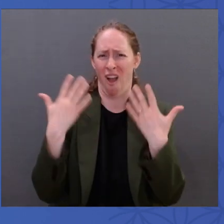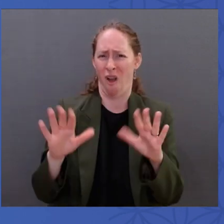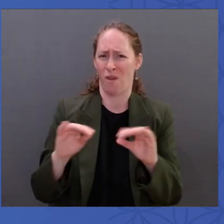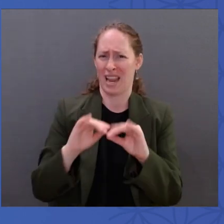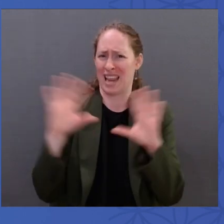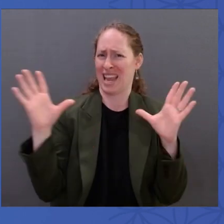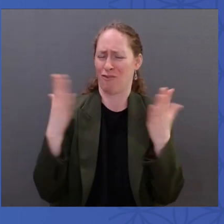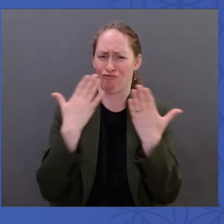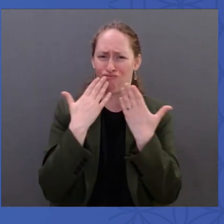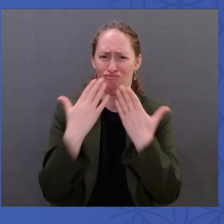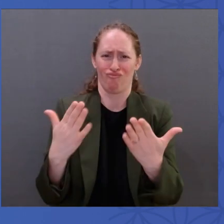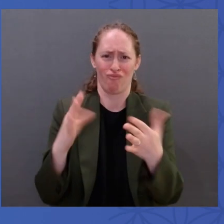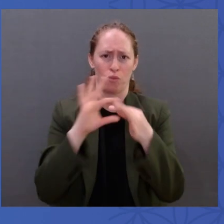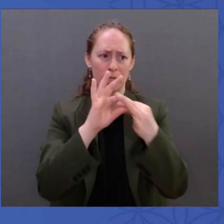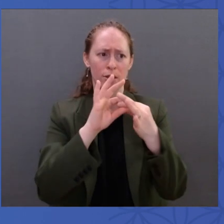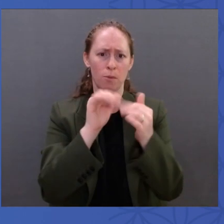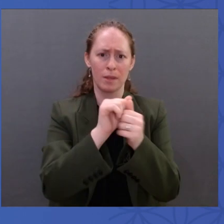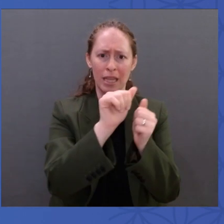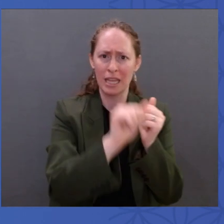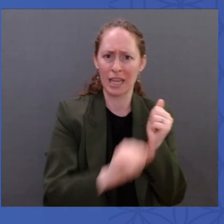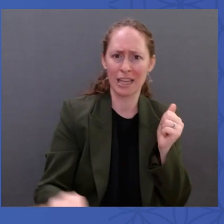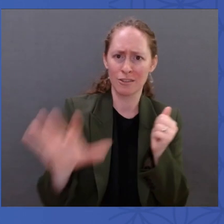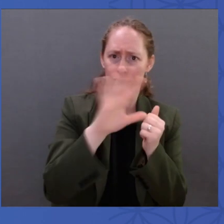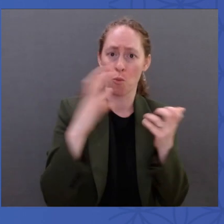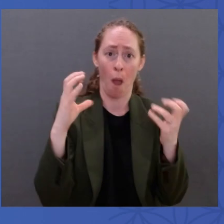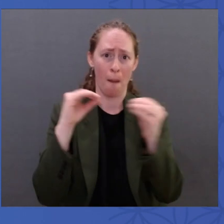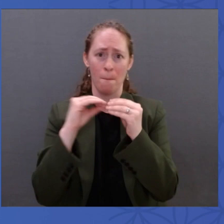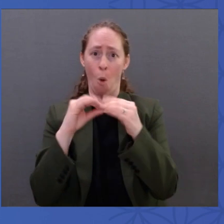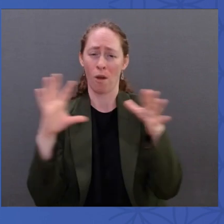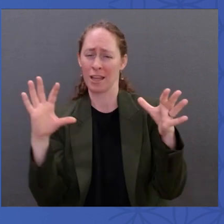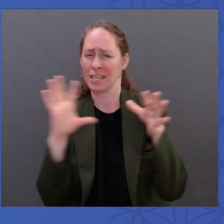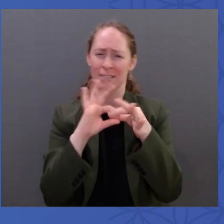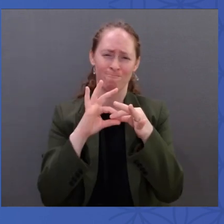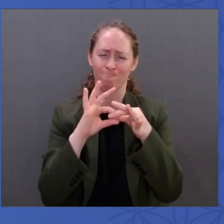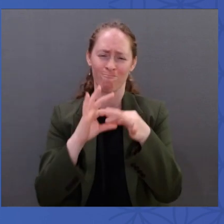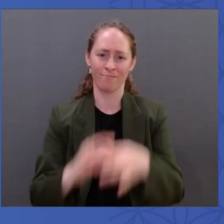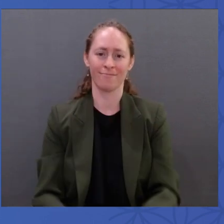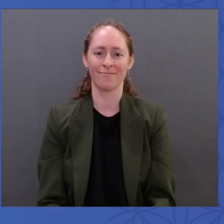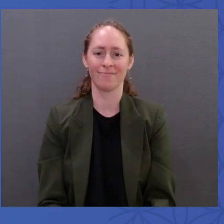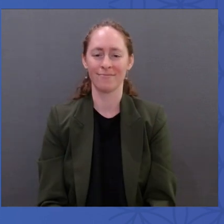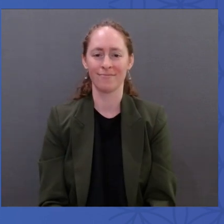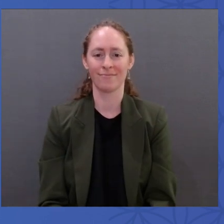I'm happy that the IPEF contains a forward looking and positive agenda on economic cooperation.